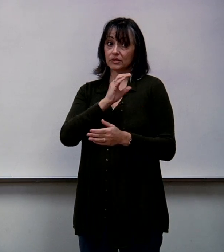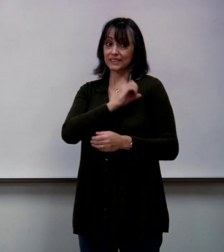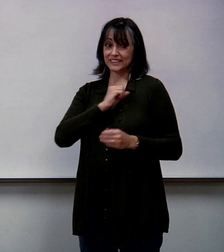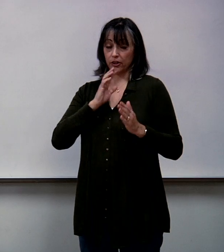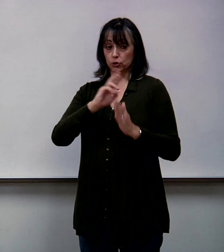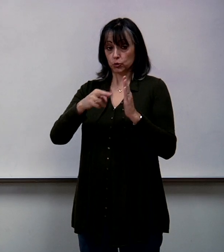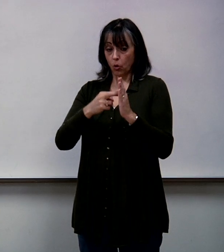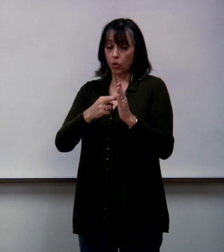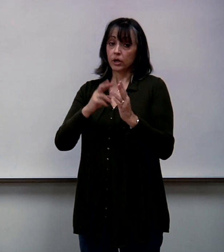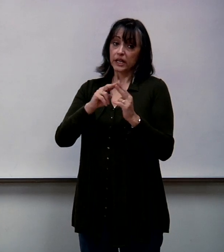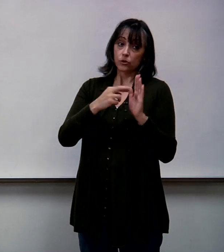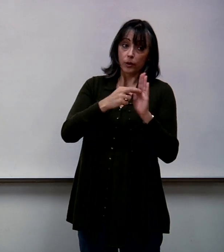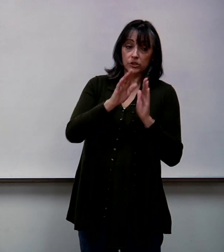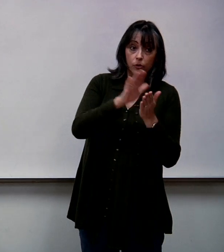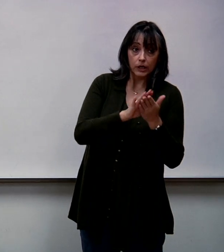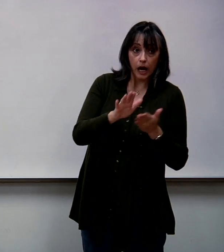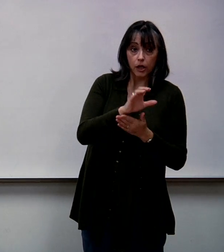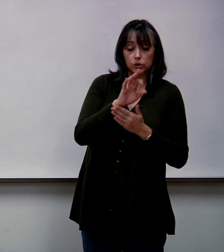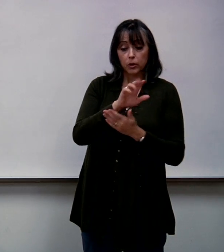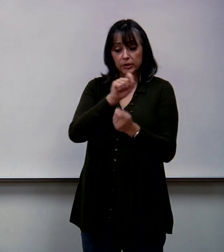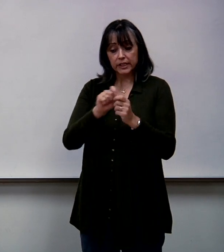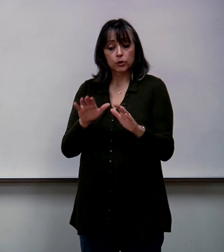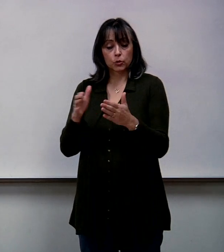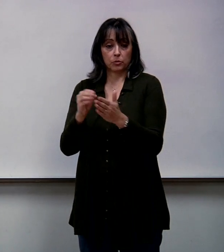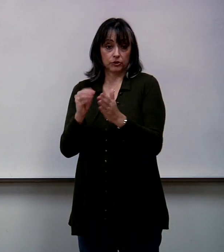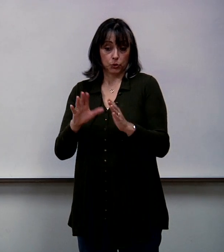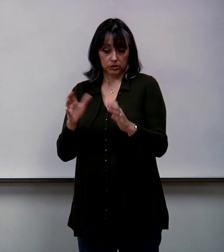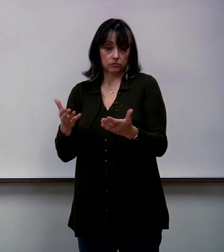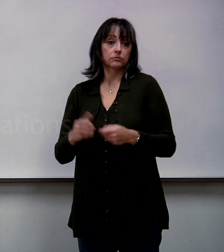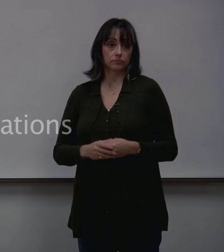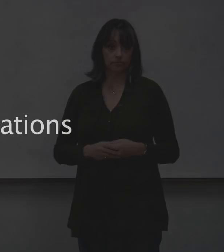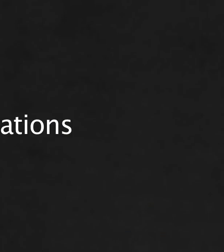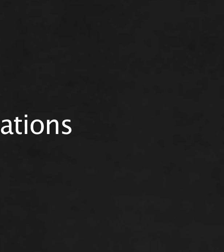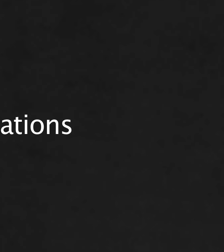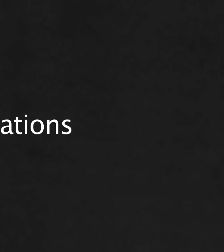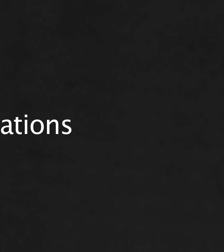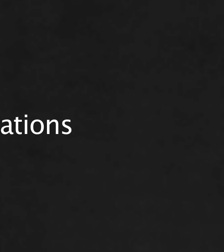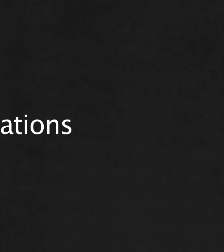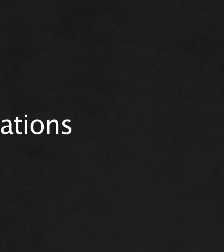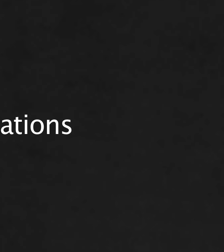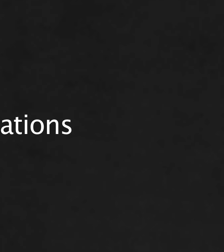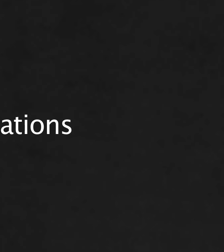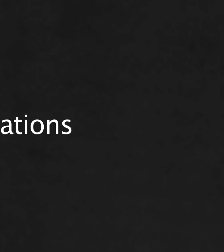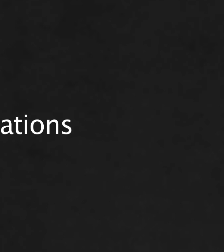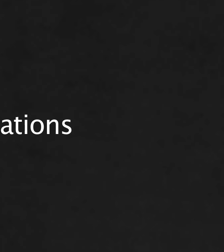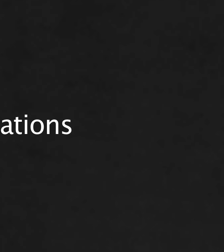your college or a particular group of students that you're working for. Qualifications.